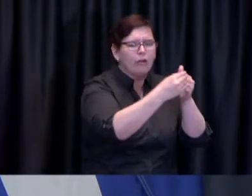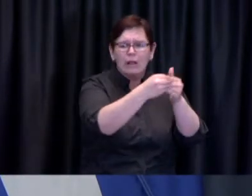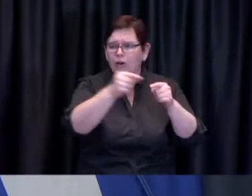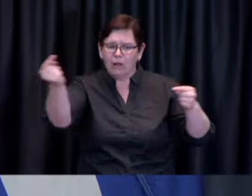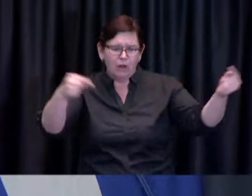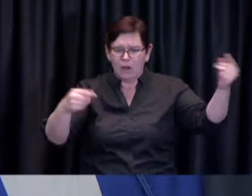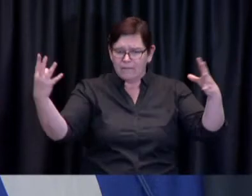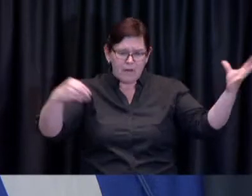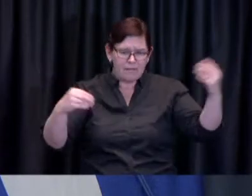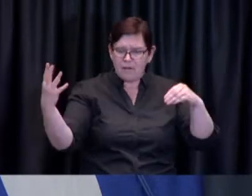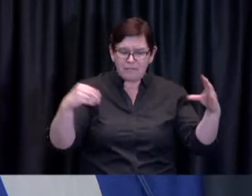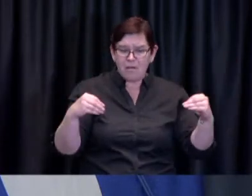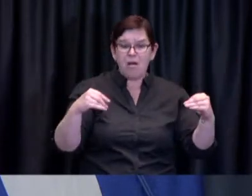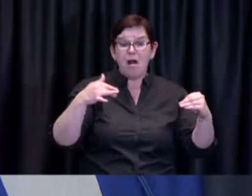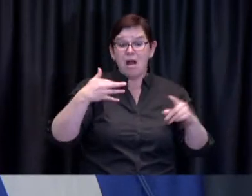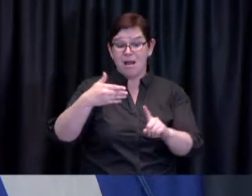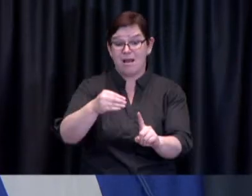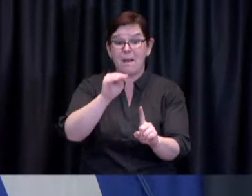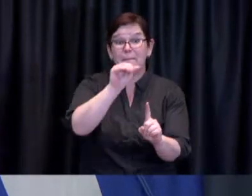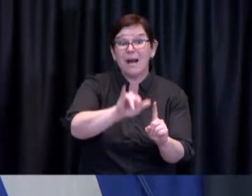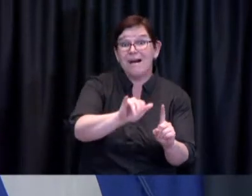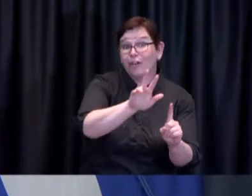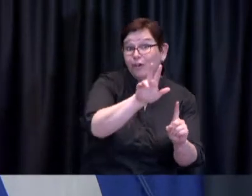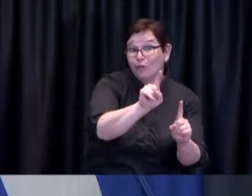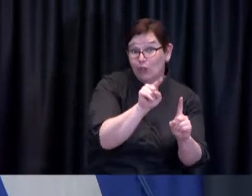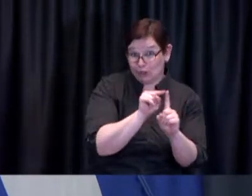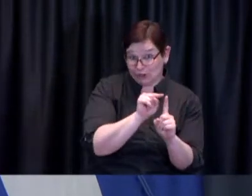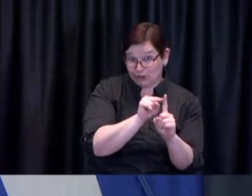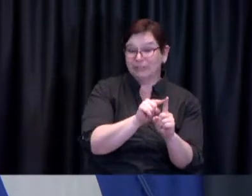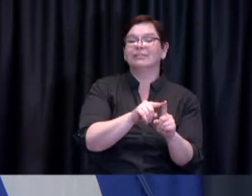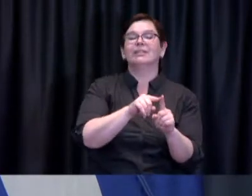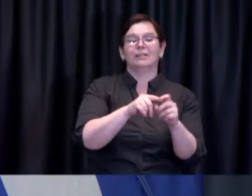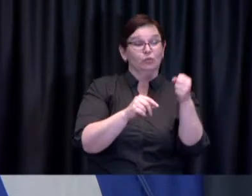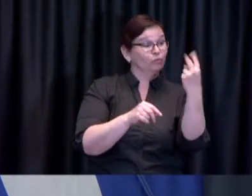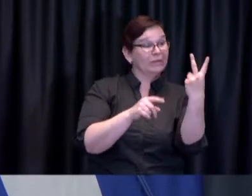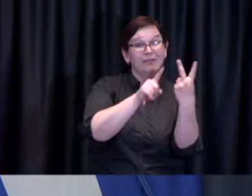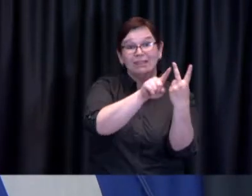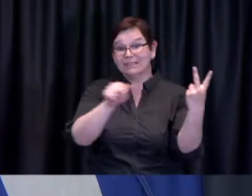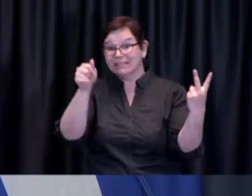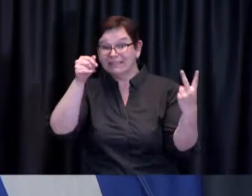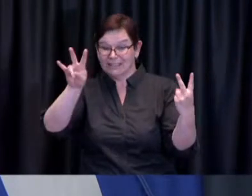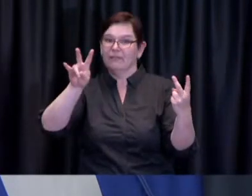12 to 17 year olds will be able to book appointments through the Provincial Booking System